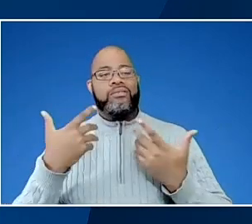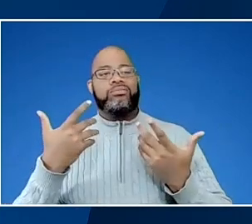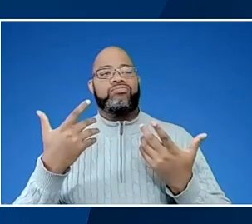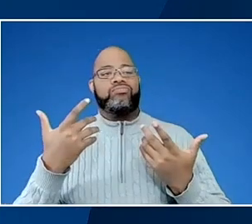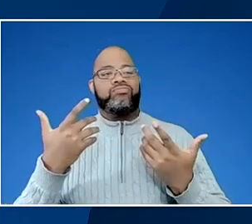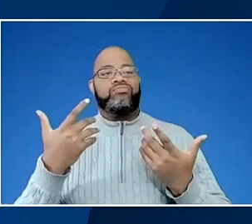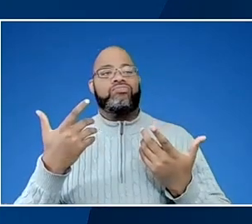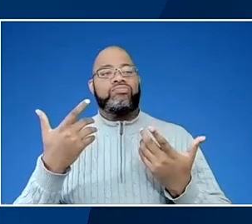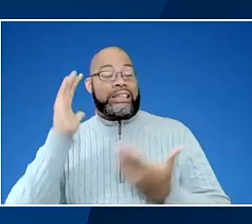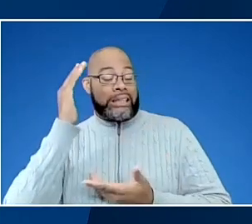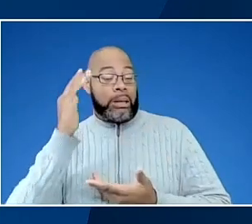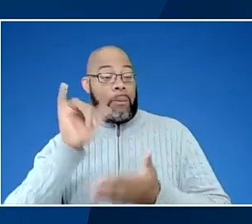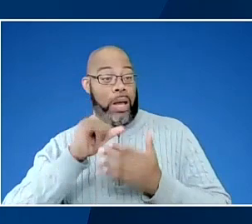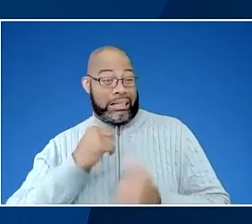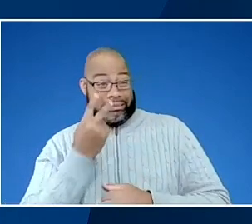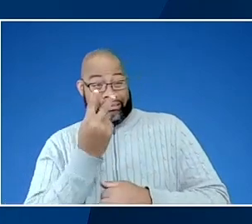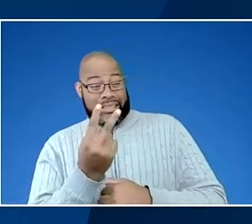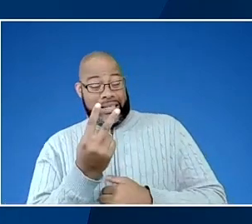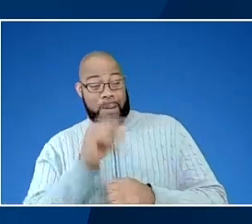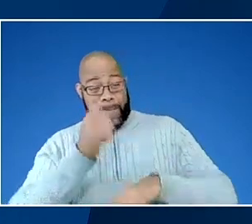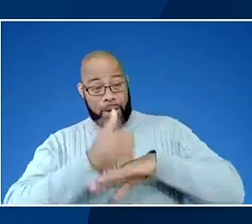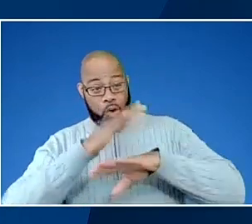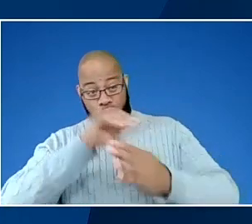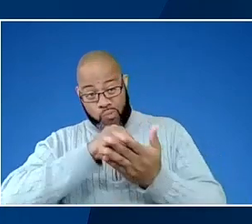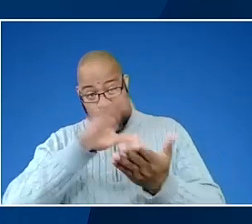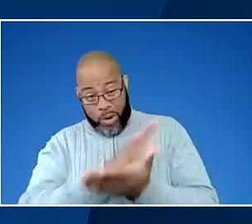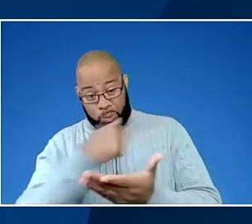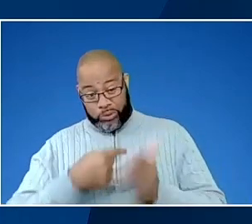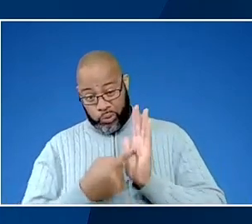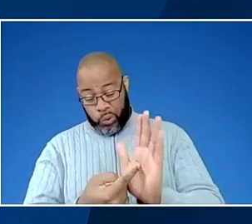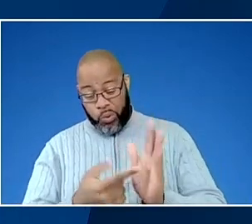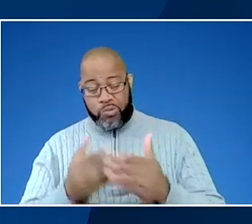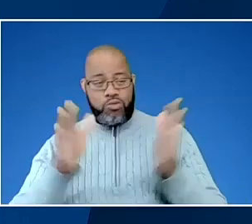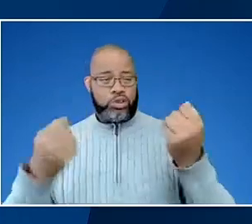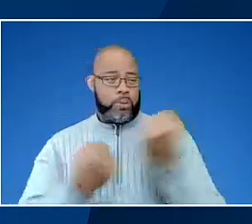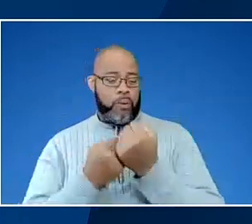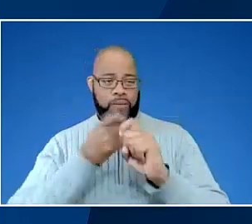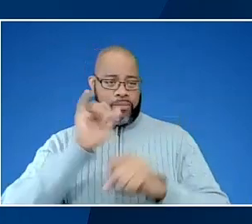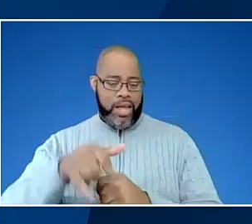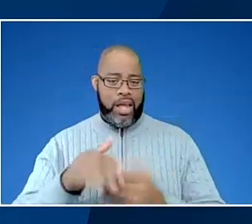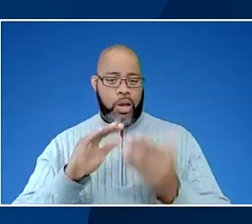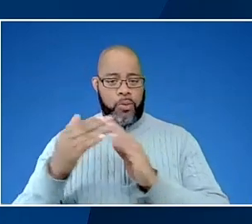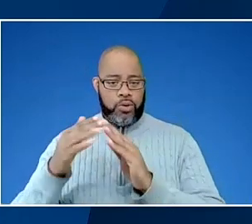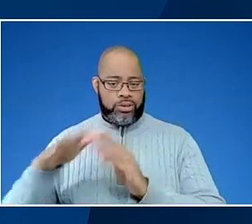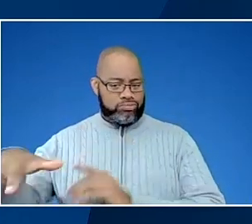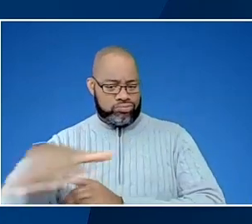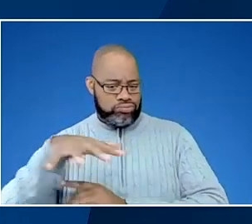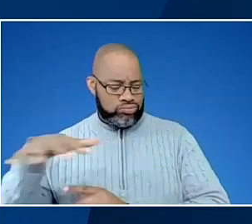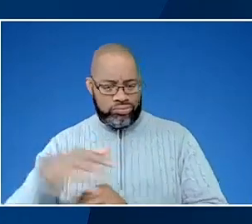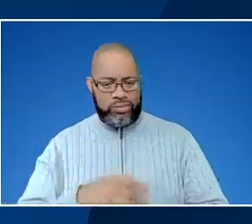far as I can tell and based on the record we've put in front of you, broad support from that community, those communities, for this change.